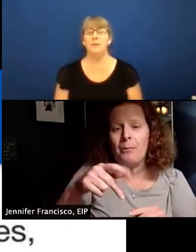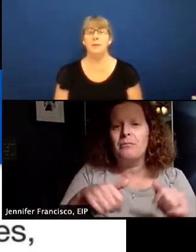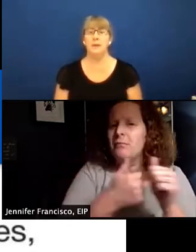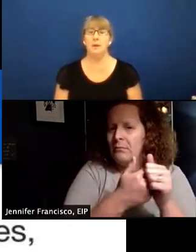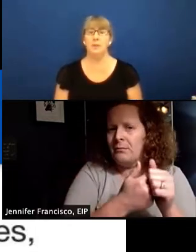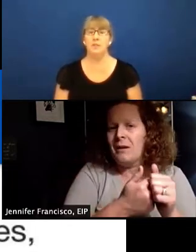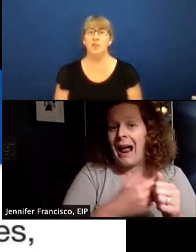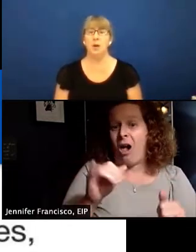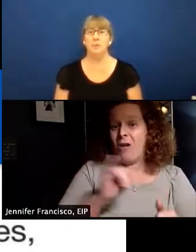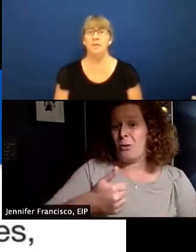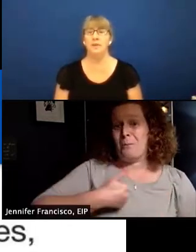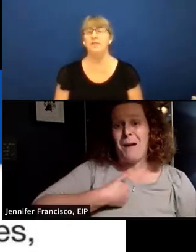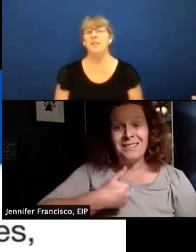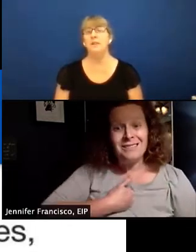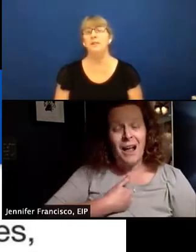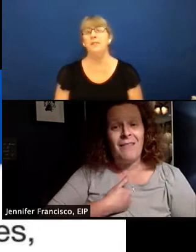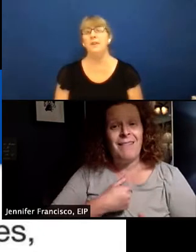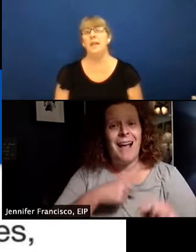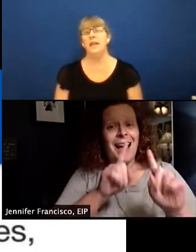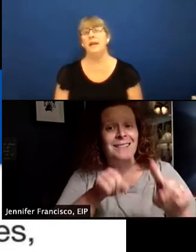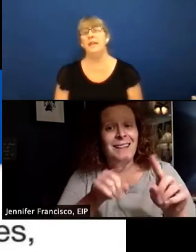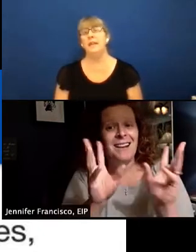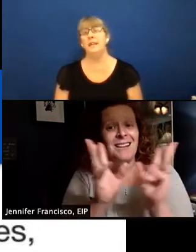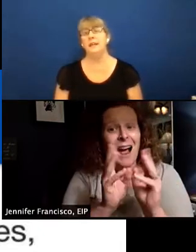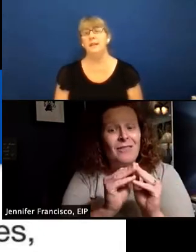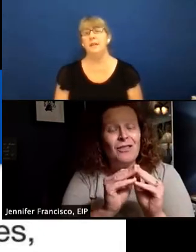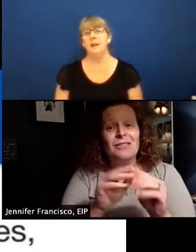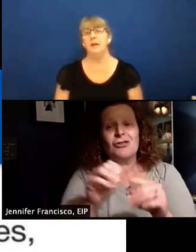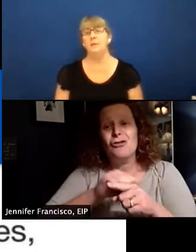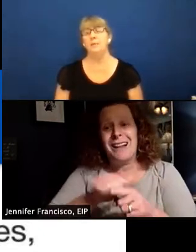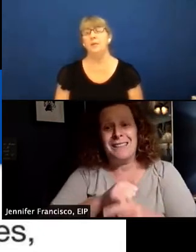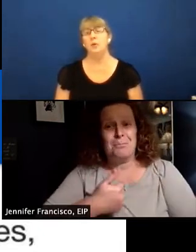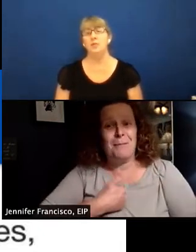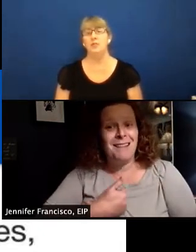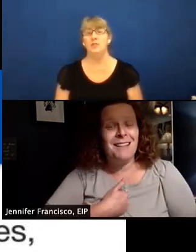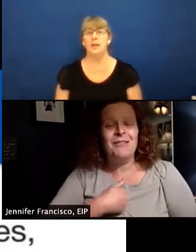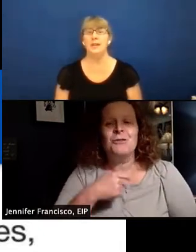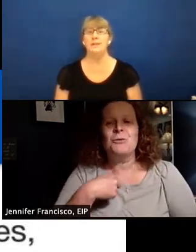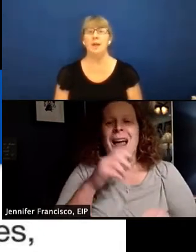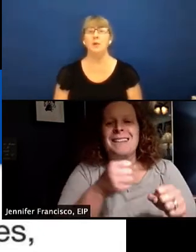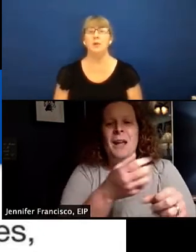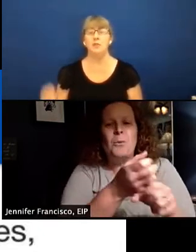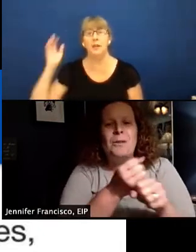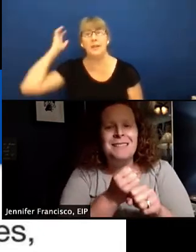become top in their fields, and they can go to the trainings I go to the trainings